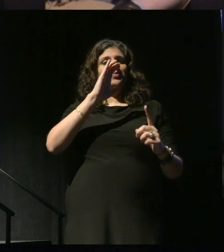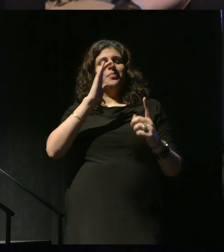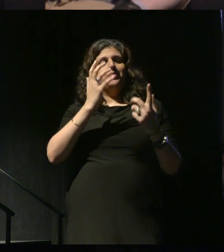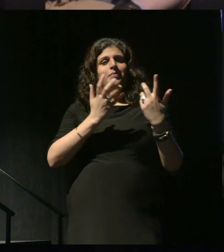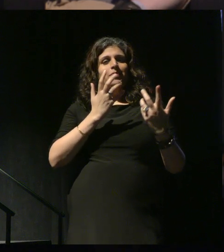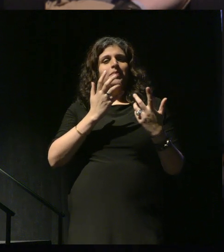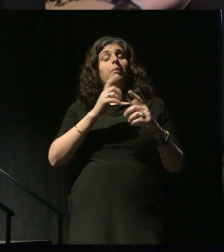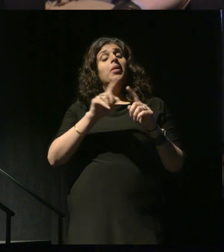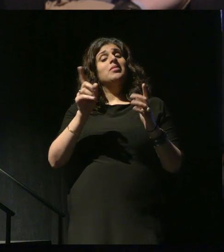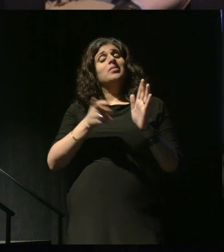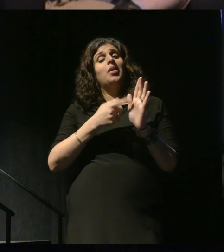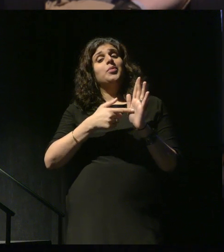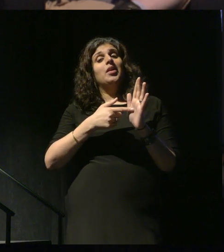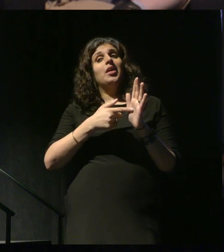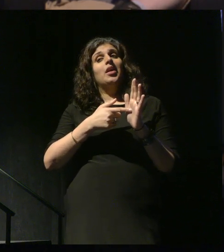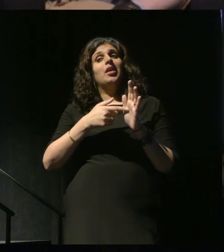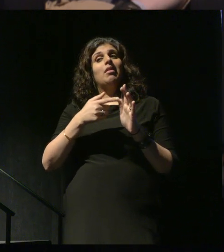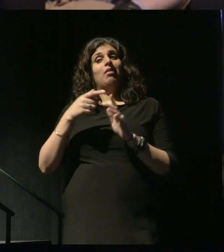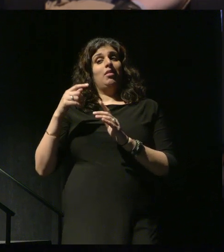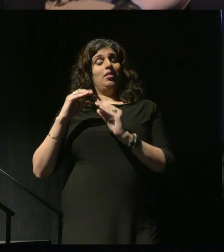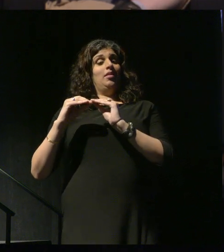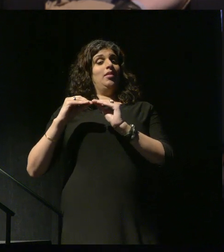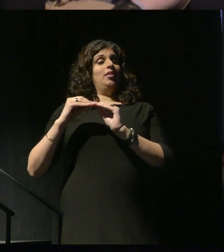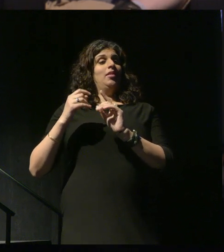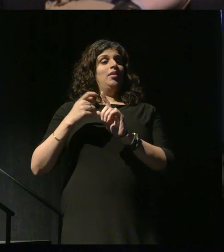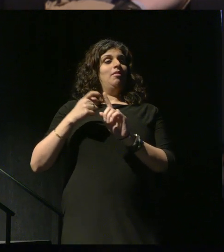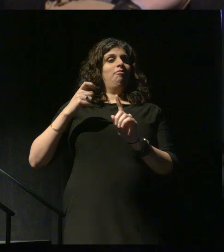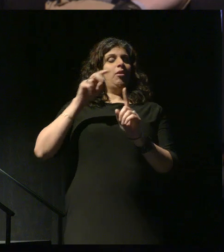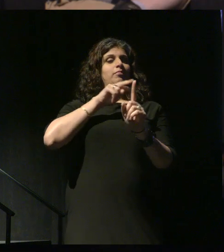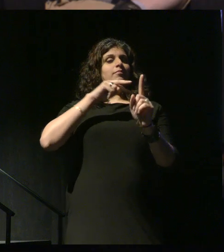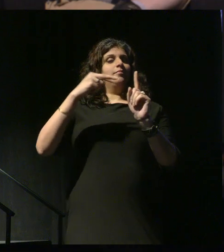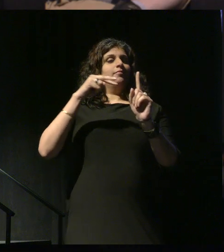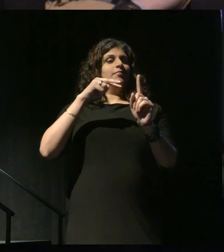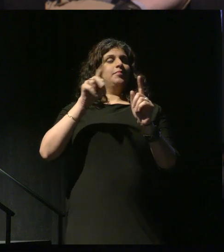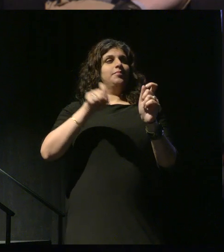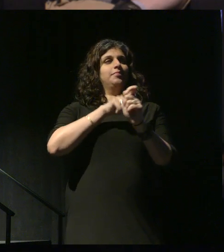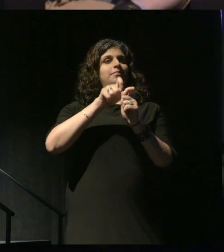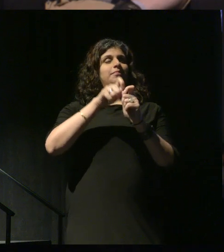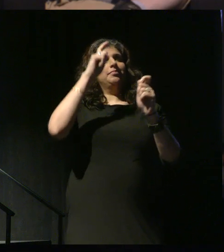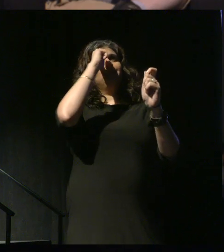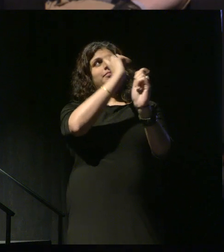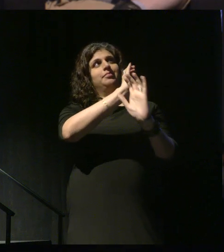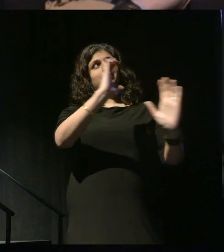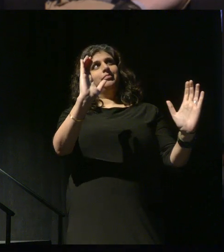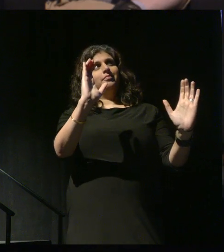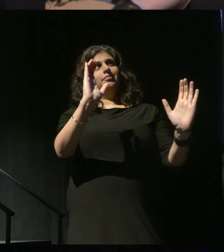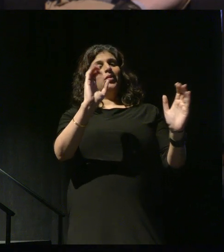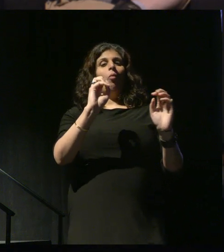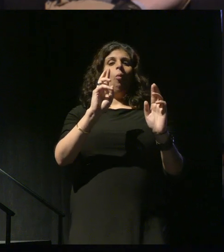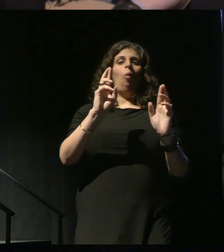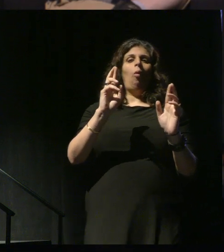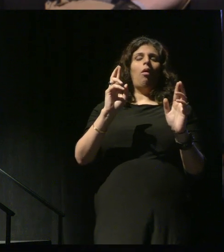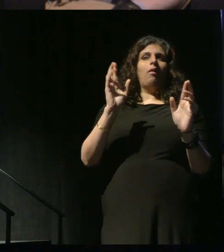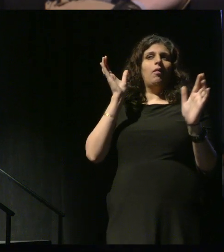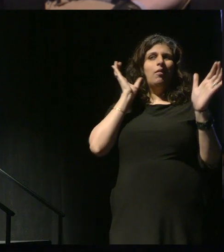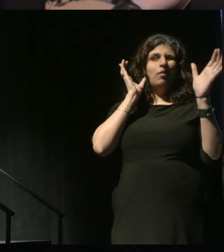But sometimes they come from a place of having a particular vision or set of fears or concerns.